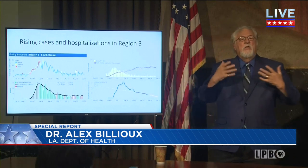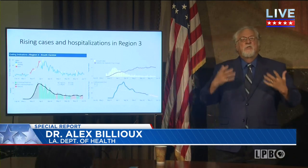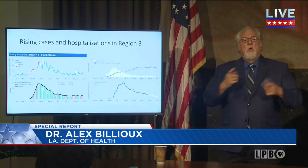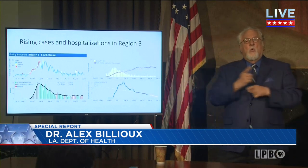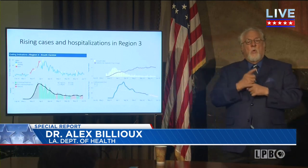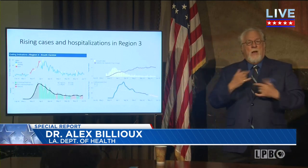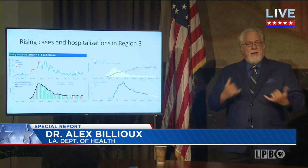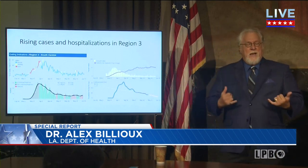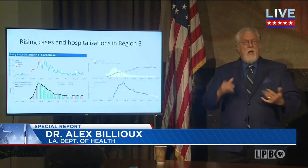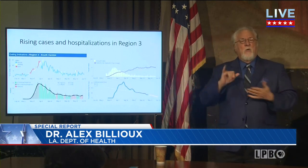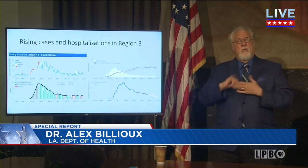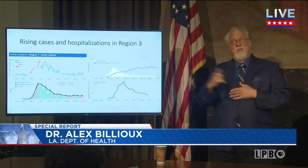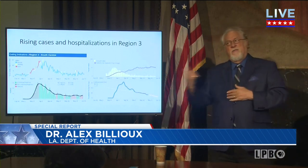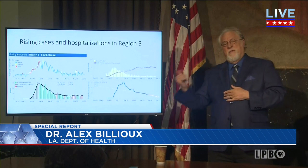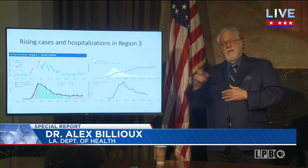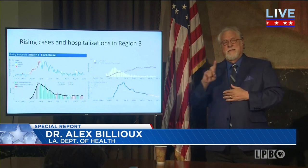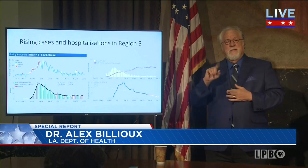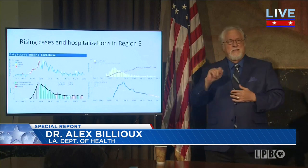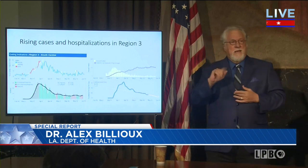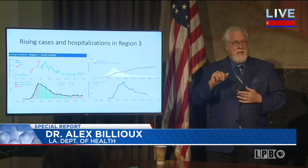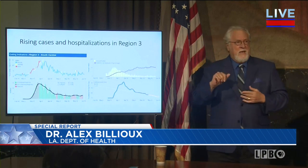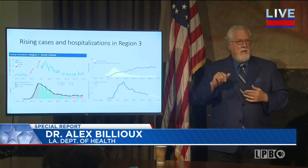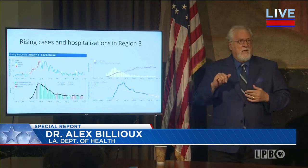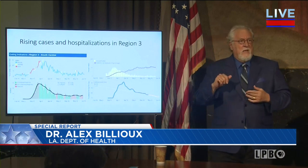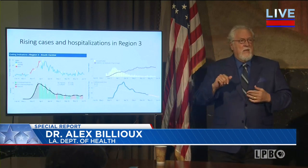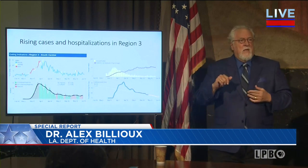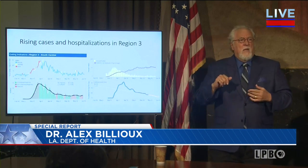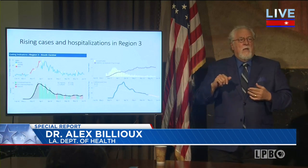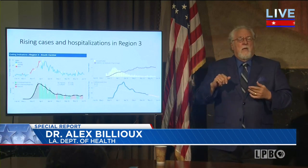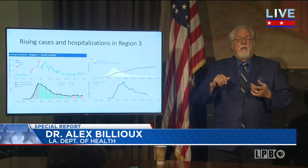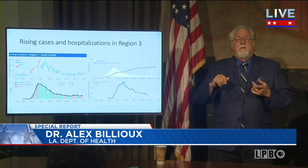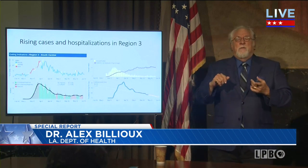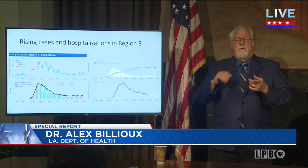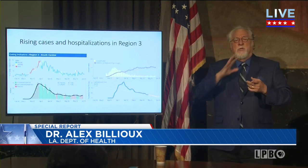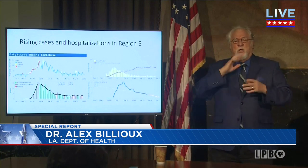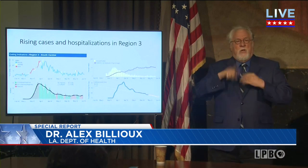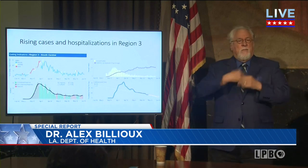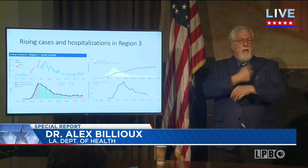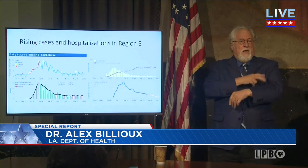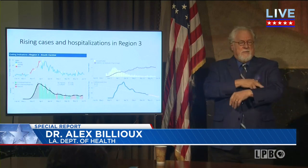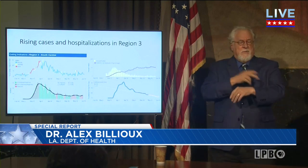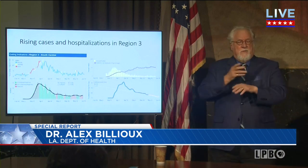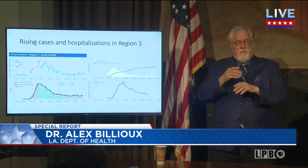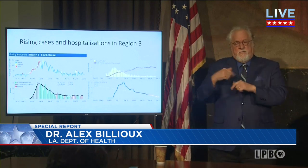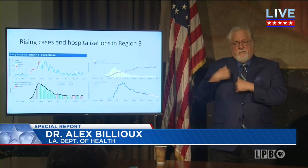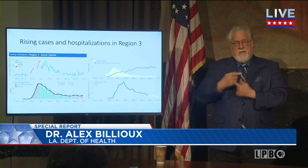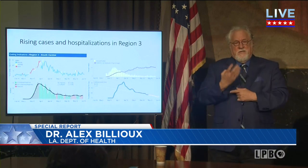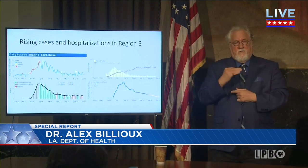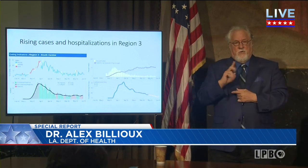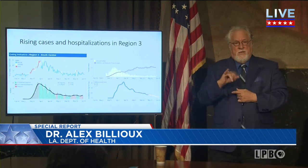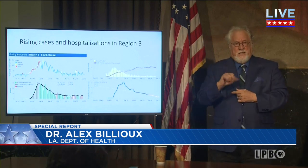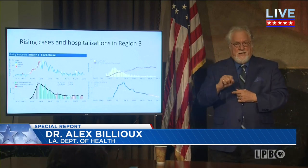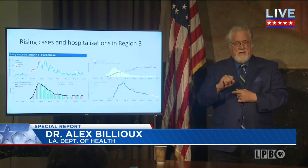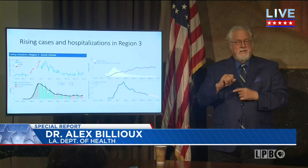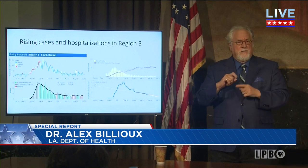RISING CASES AT THE END. UPTICK IN HOSPITALIZATIONS RIGHT AT THE END.